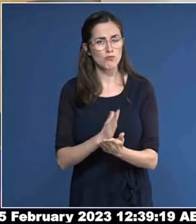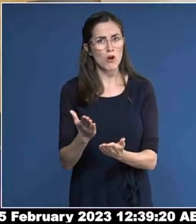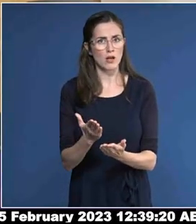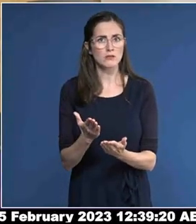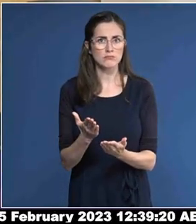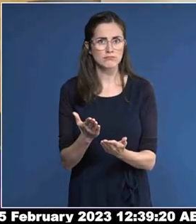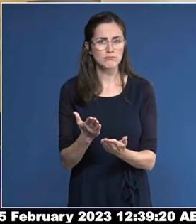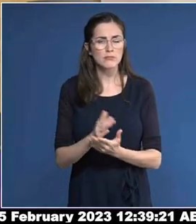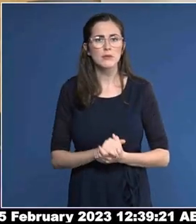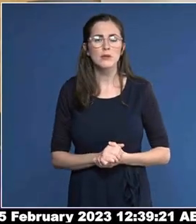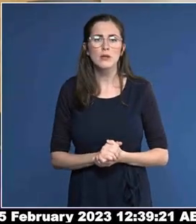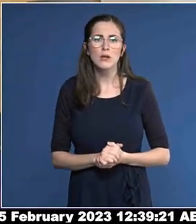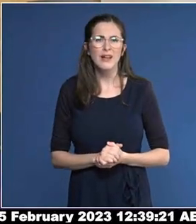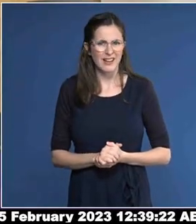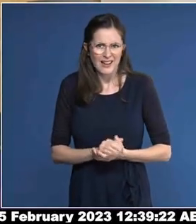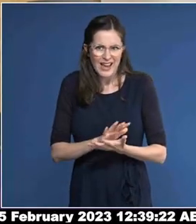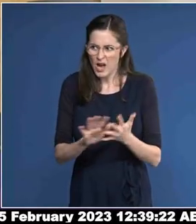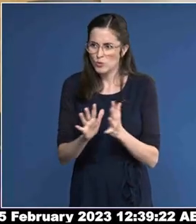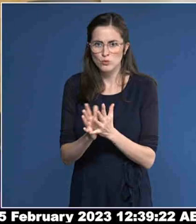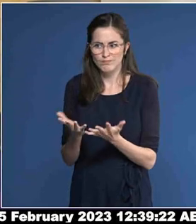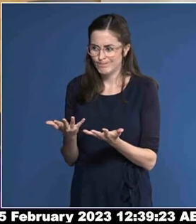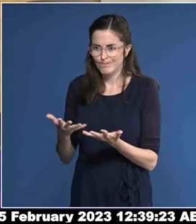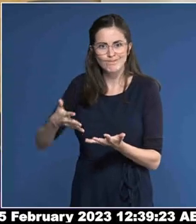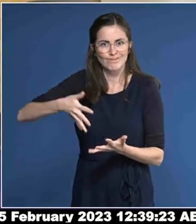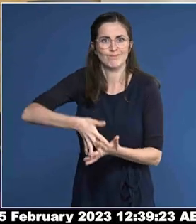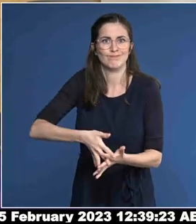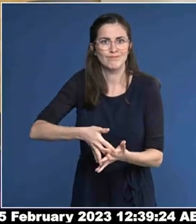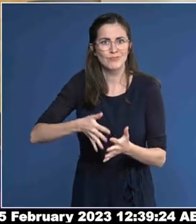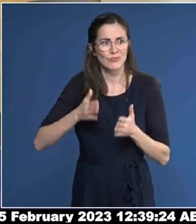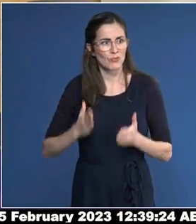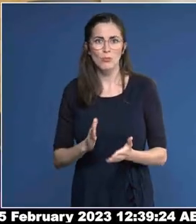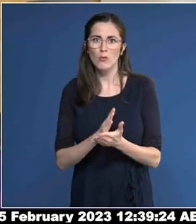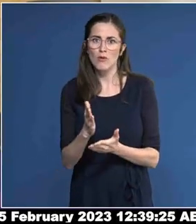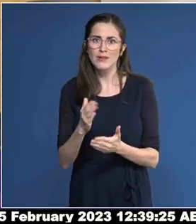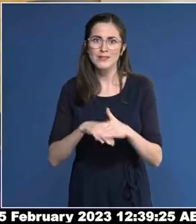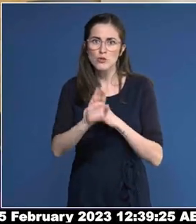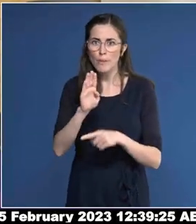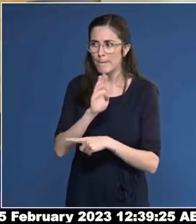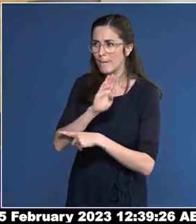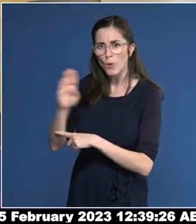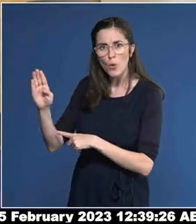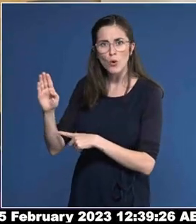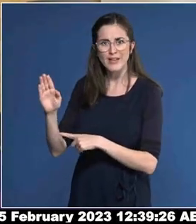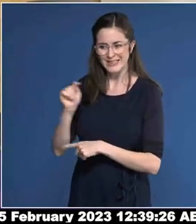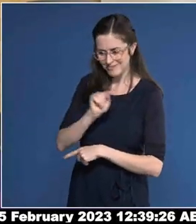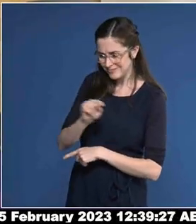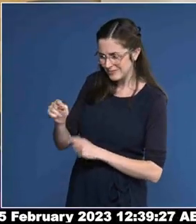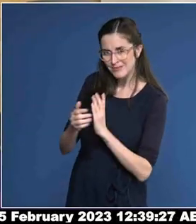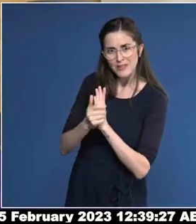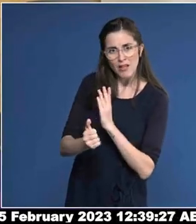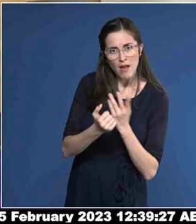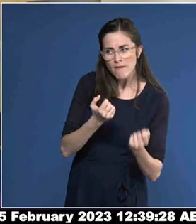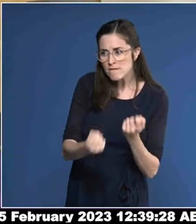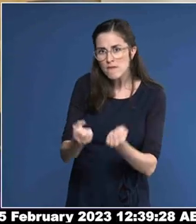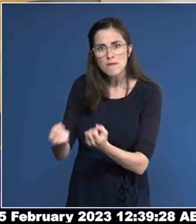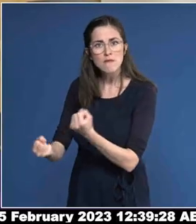So how do human rights come into the skills of the directors, not just being interested